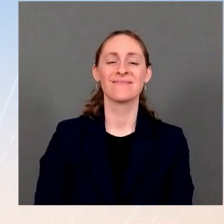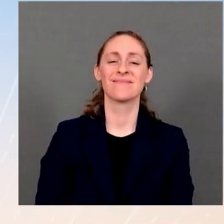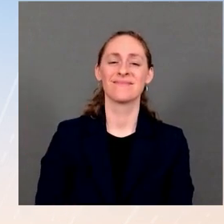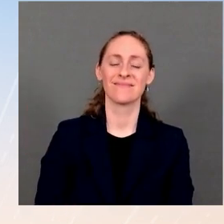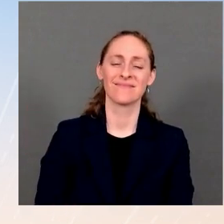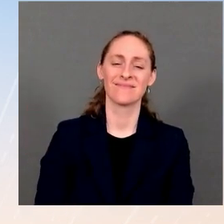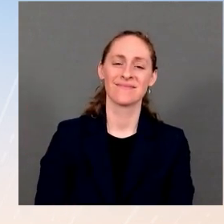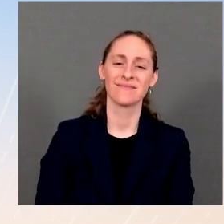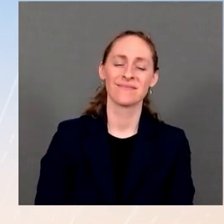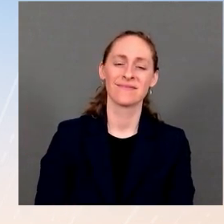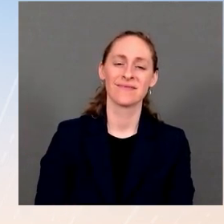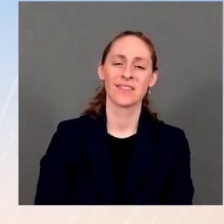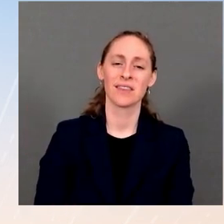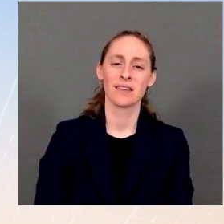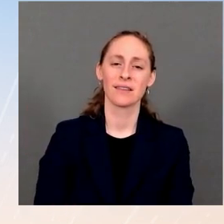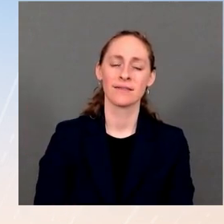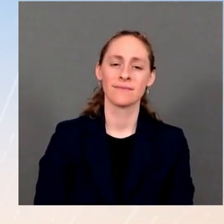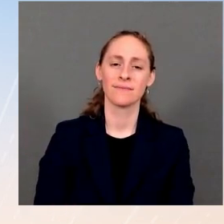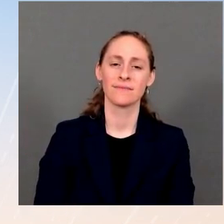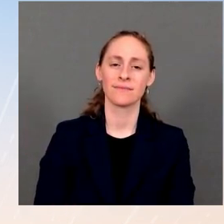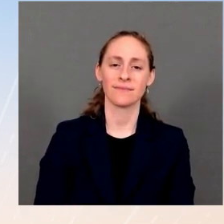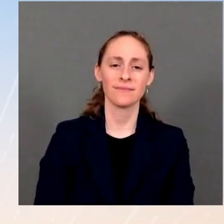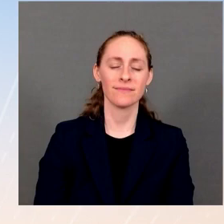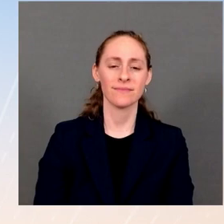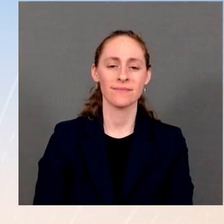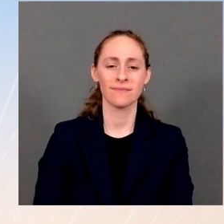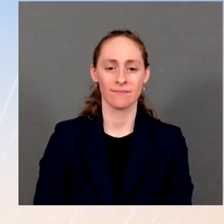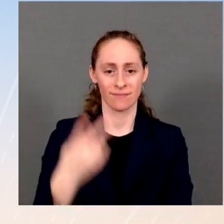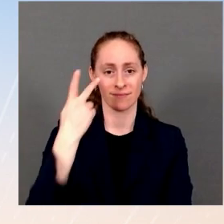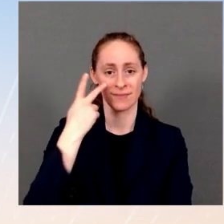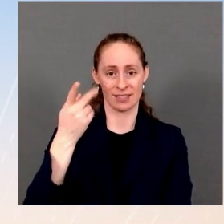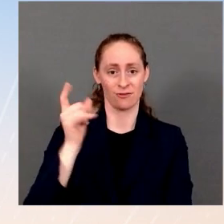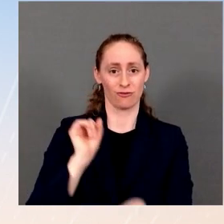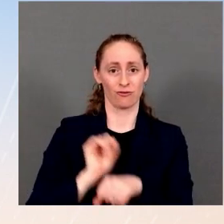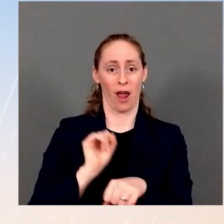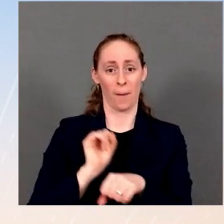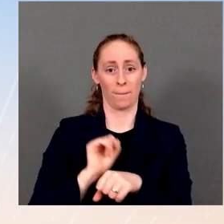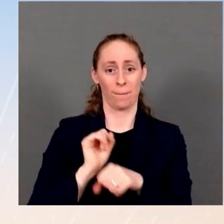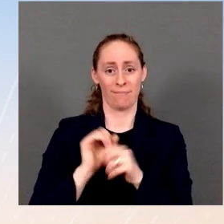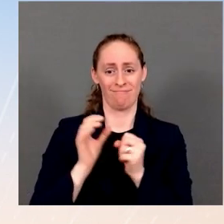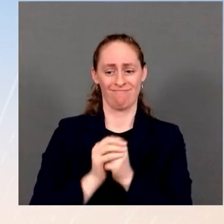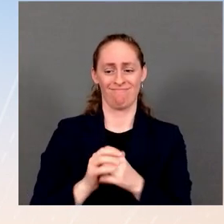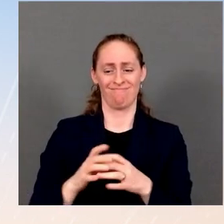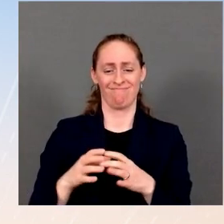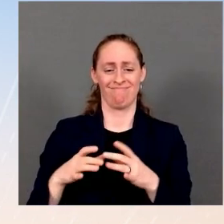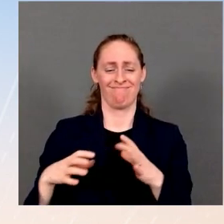is one of the strongest ever. The average number of Americans filing for unemployment